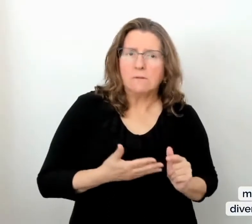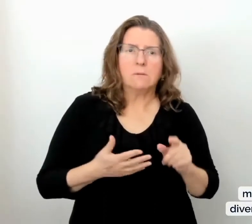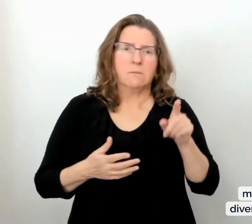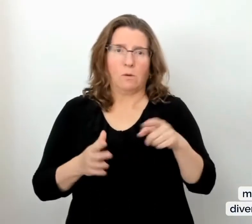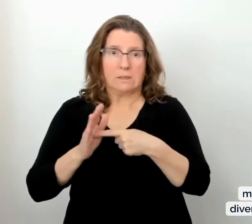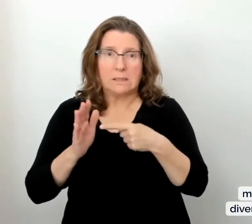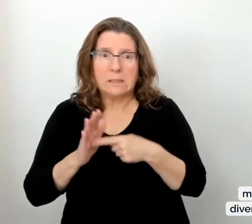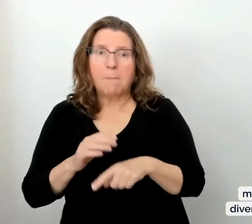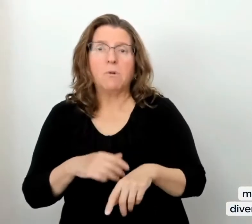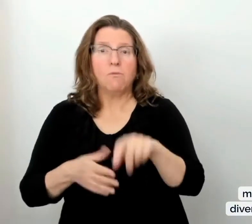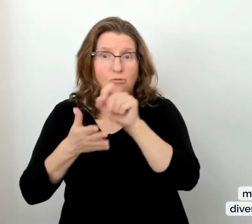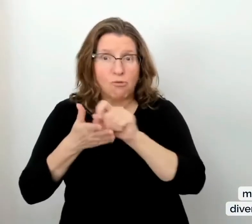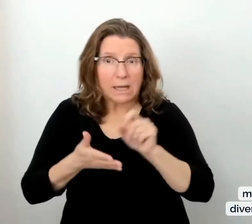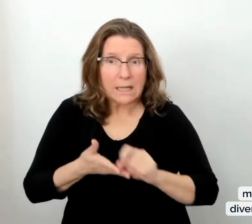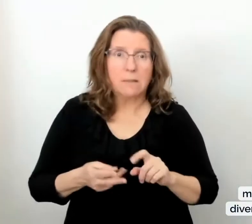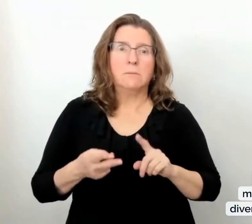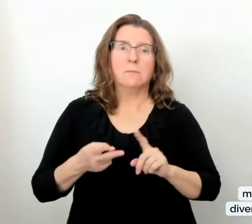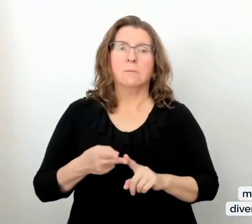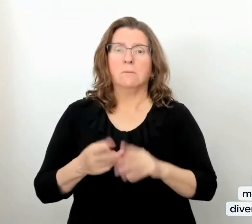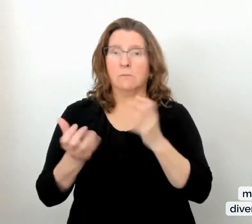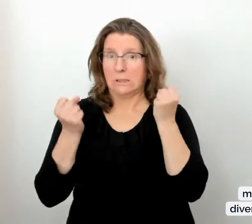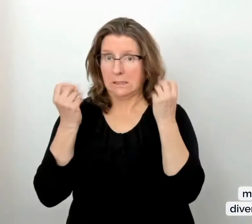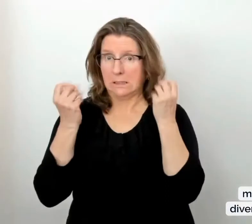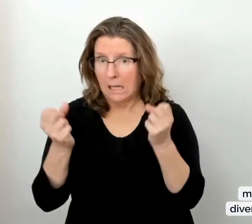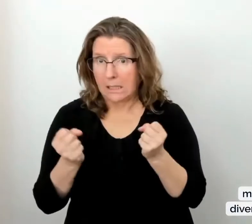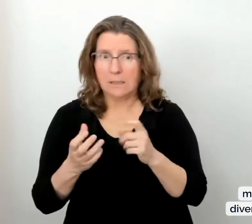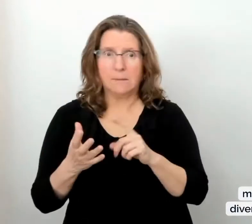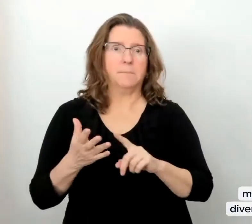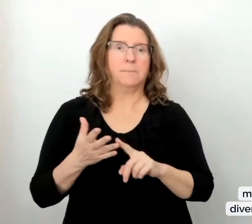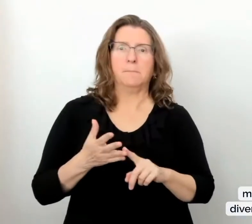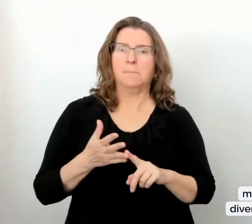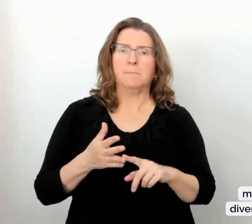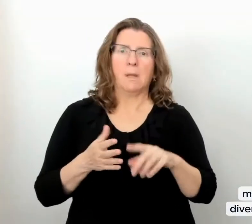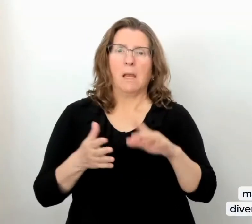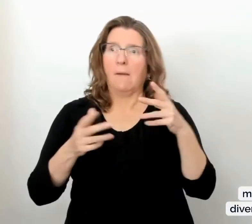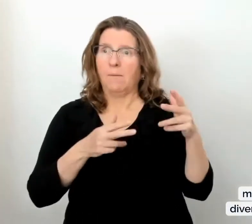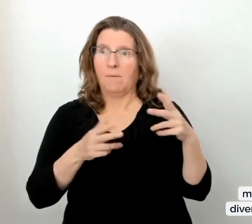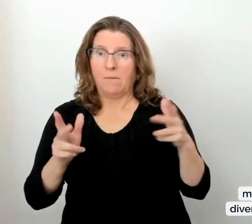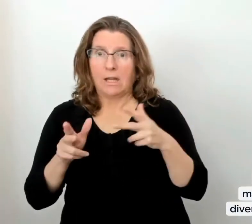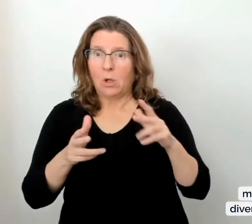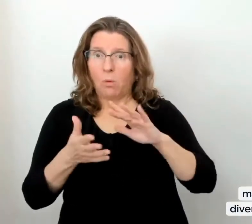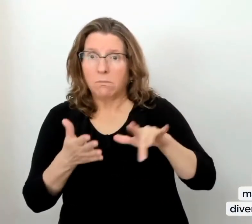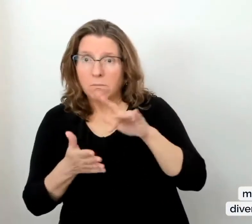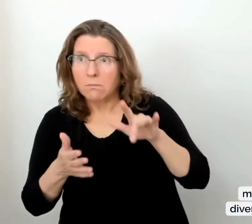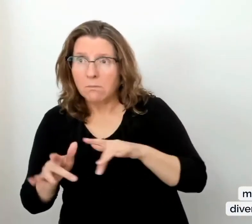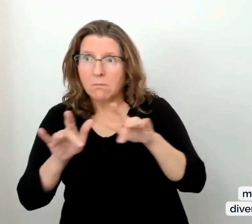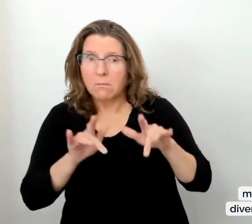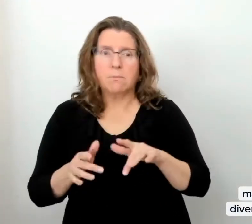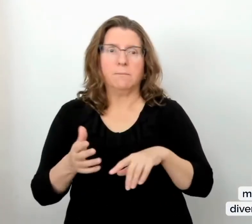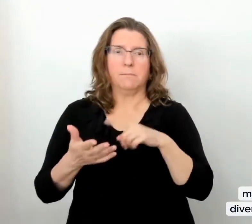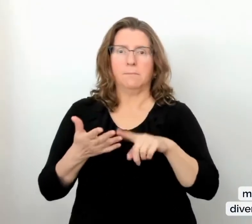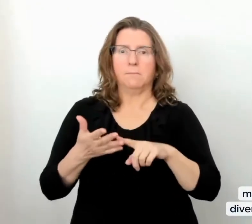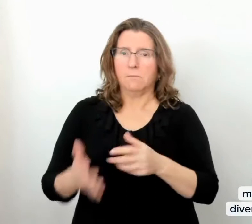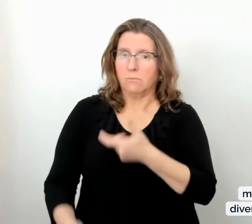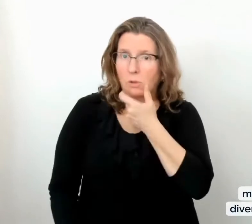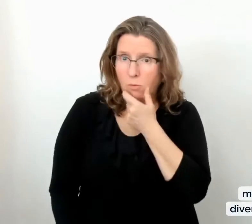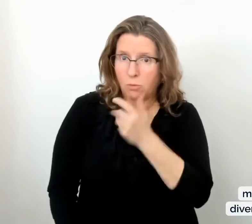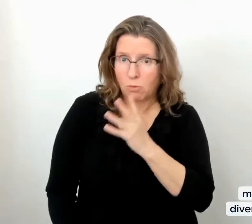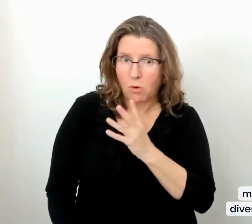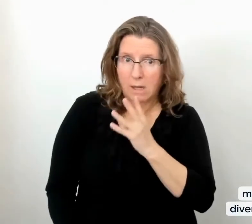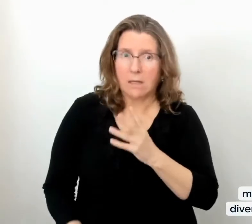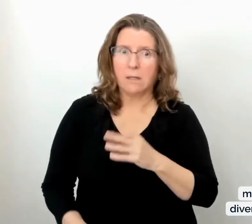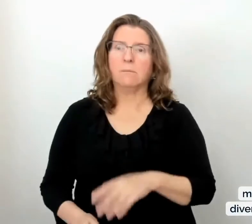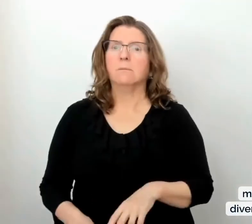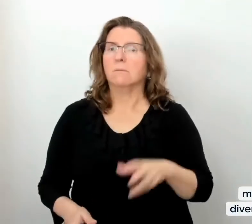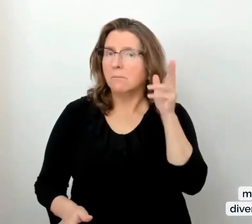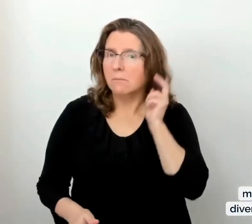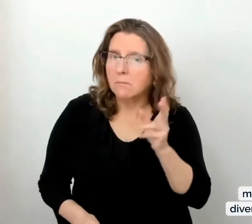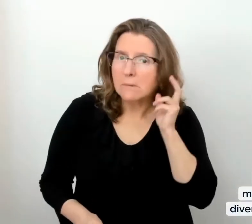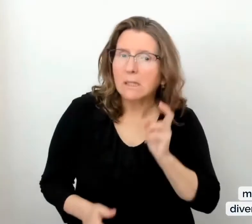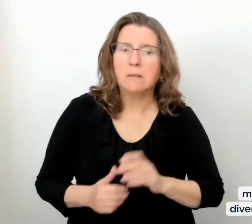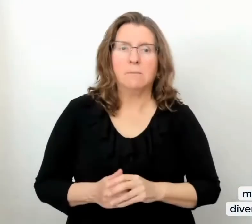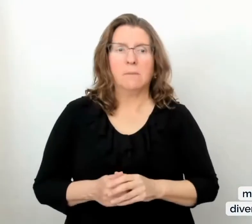Some examples include: writing, using sign language, video recordings, audio, and listening.